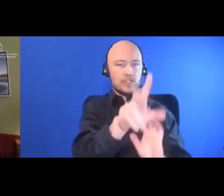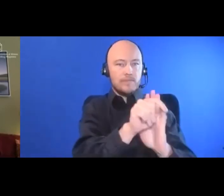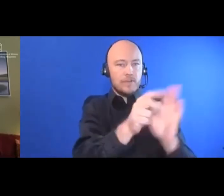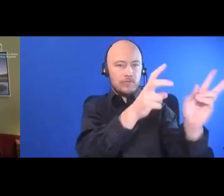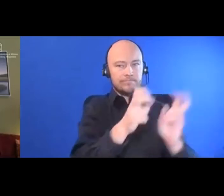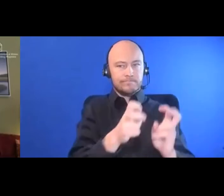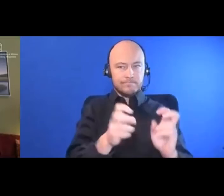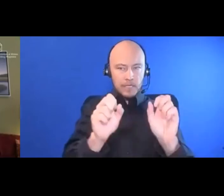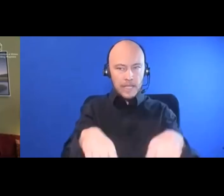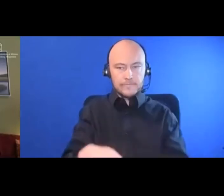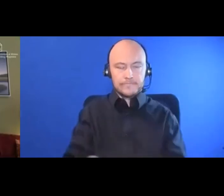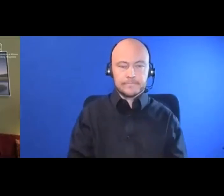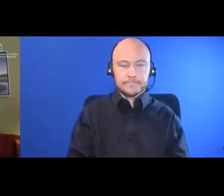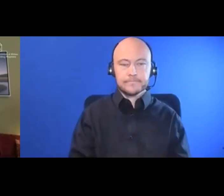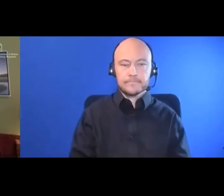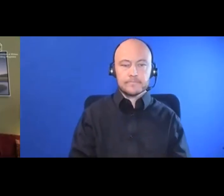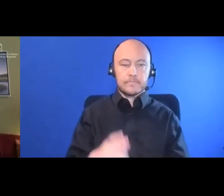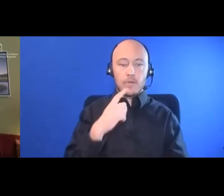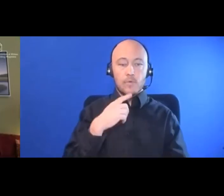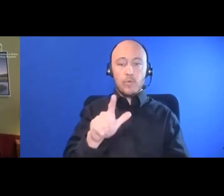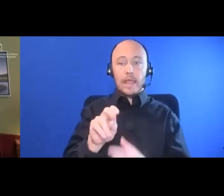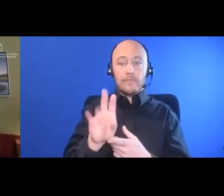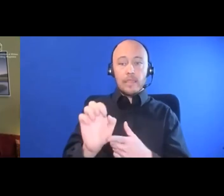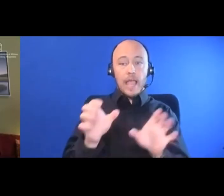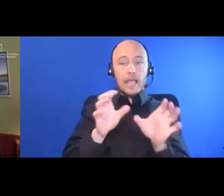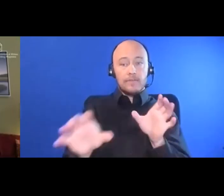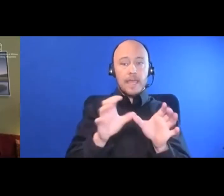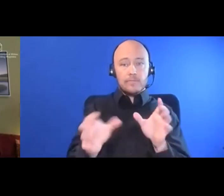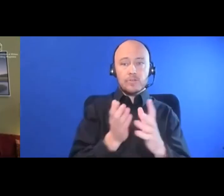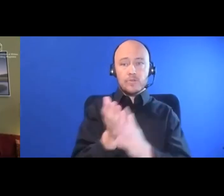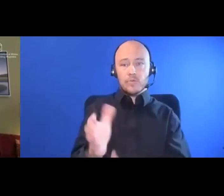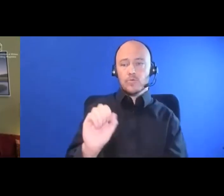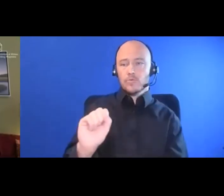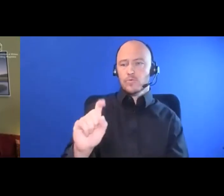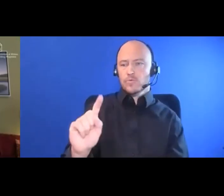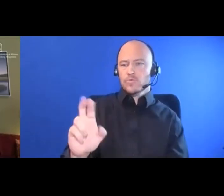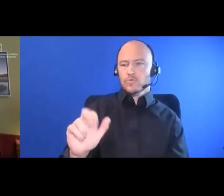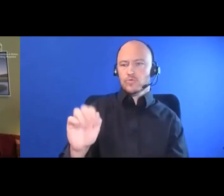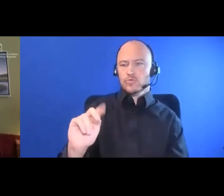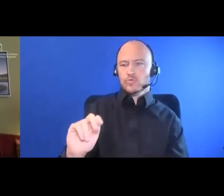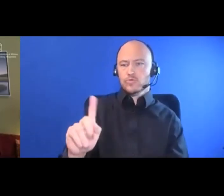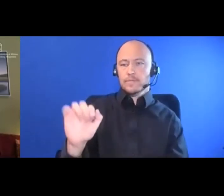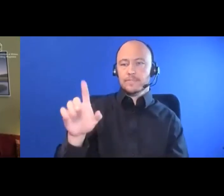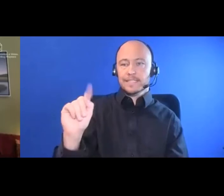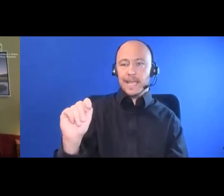This event is being live captioned through stream text. Please find the link to access stream texts